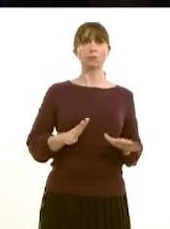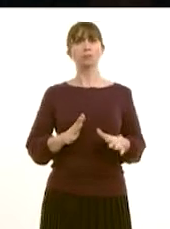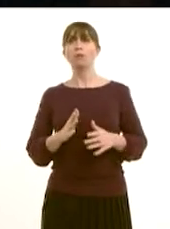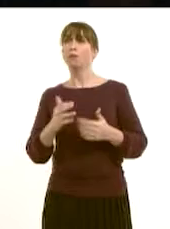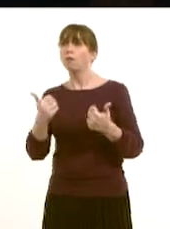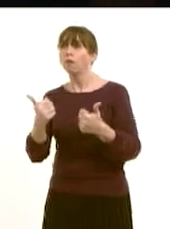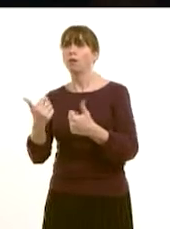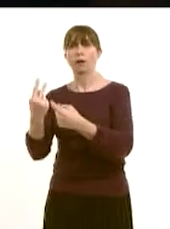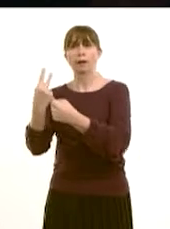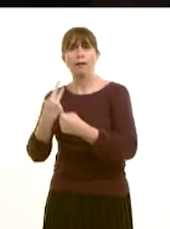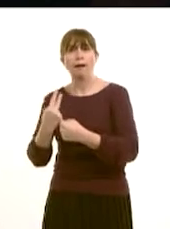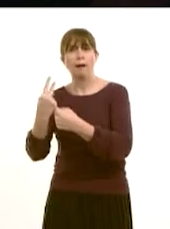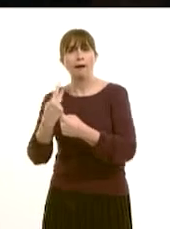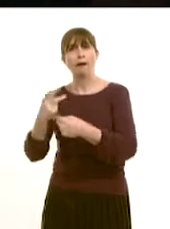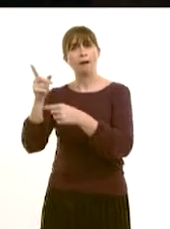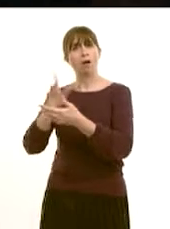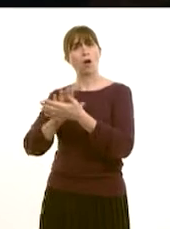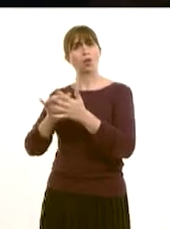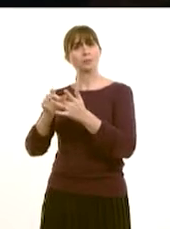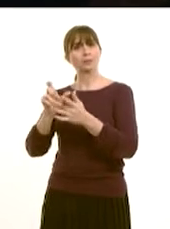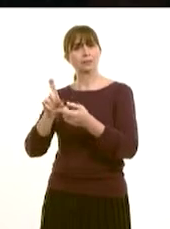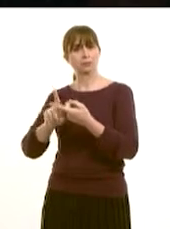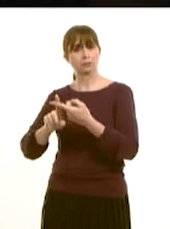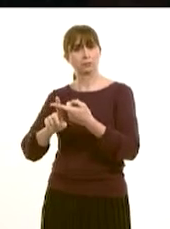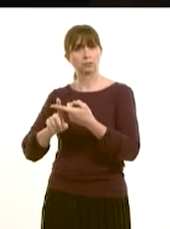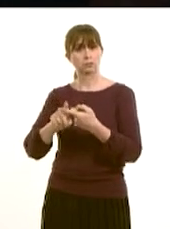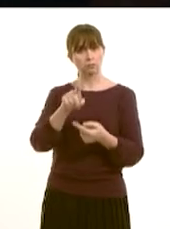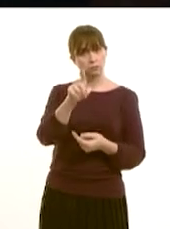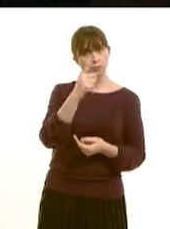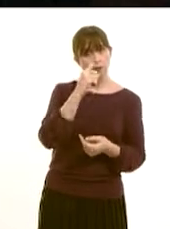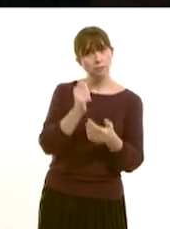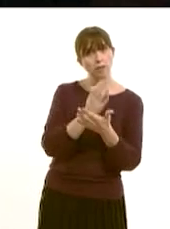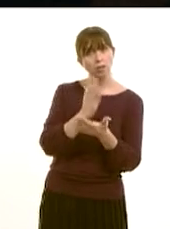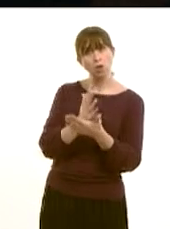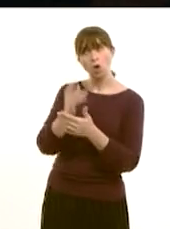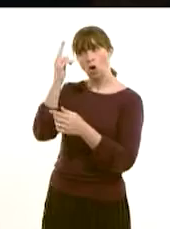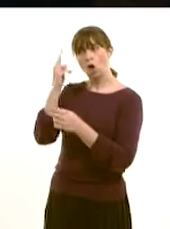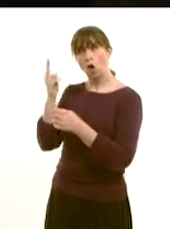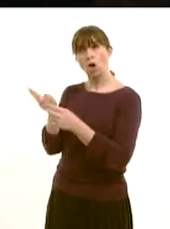Therefore, First Minister, will you ensure that hospices receive sustainable funding?